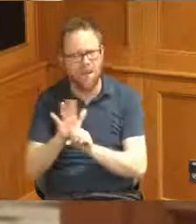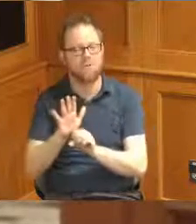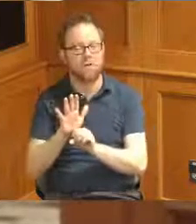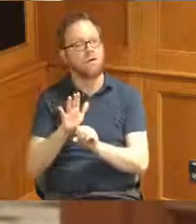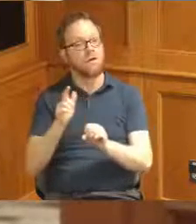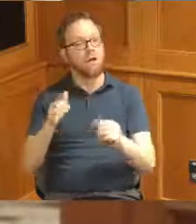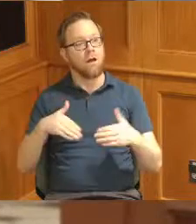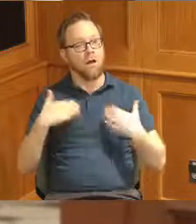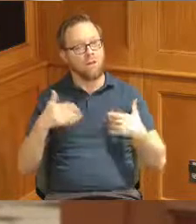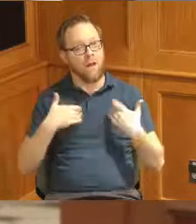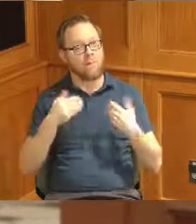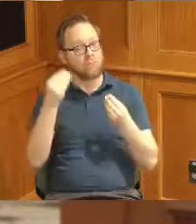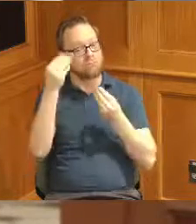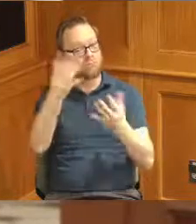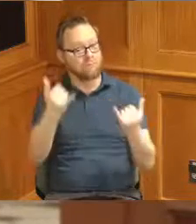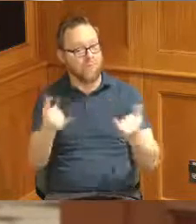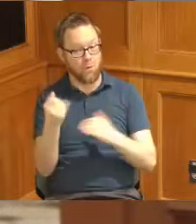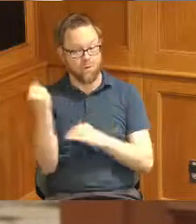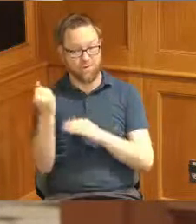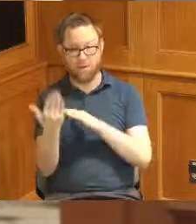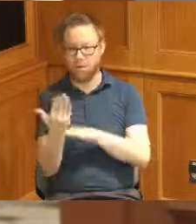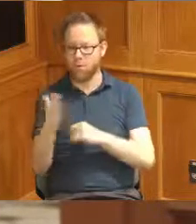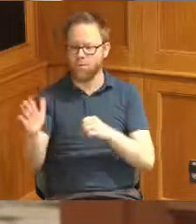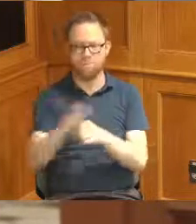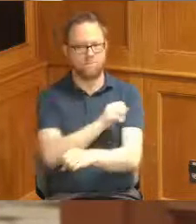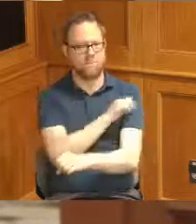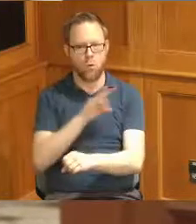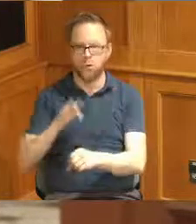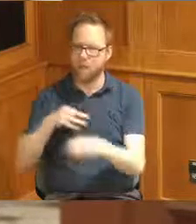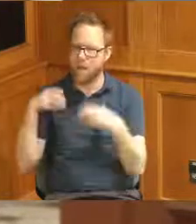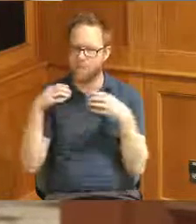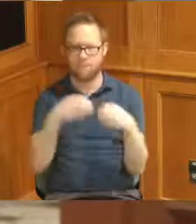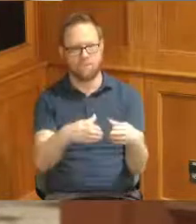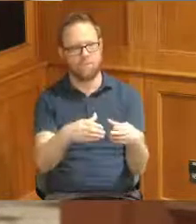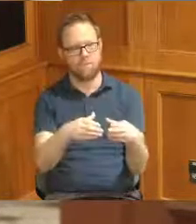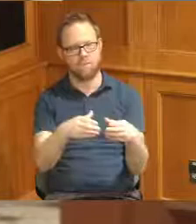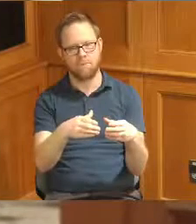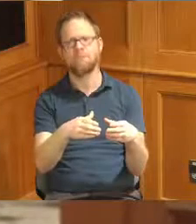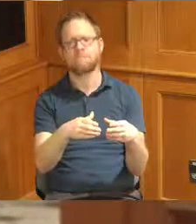to report on on Saturday morning we were fully staffed that day with a full complement of of